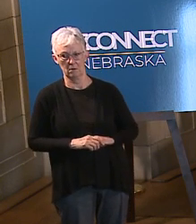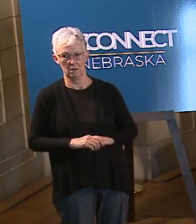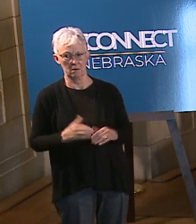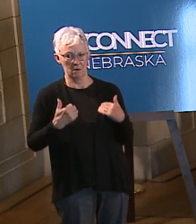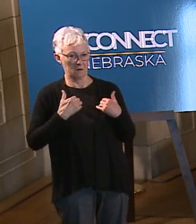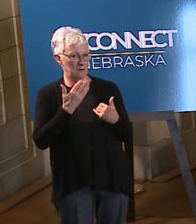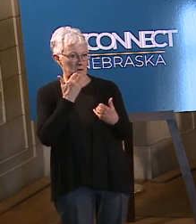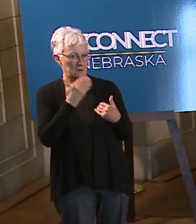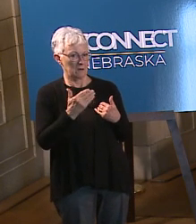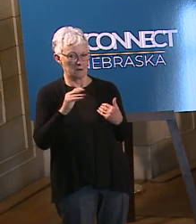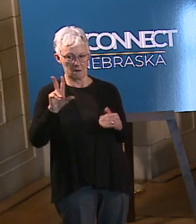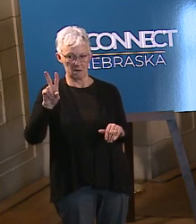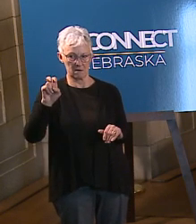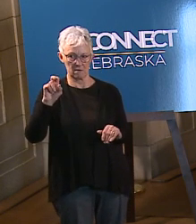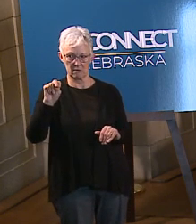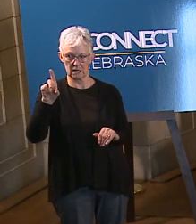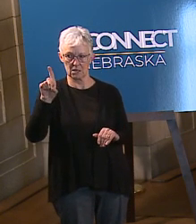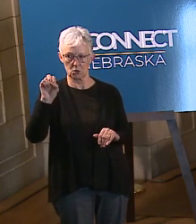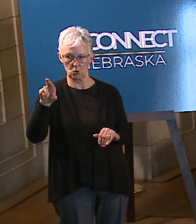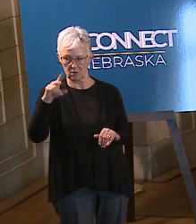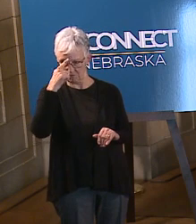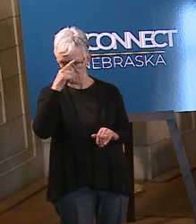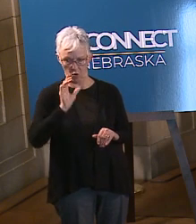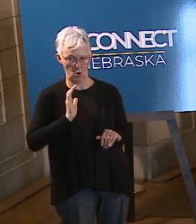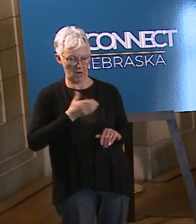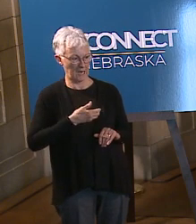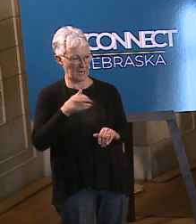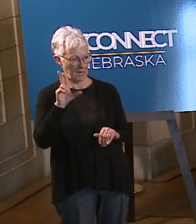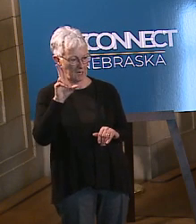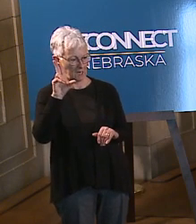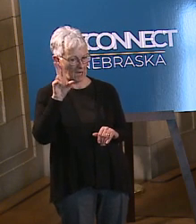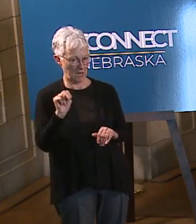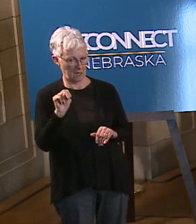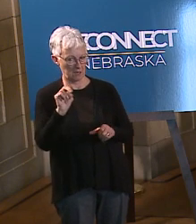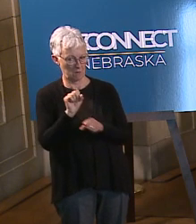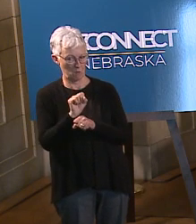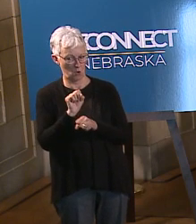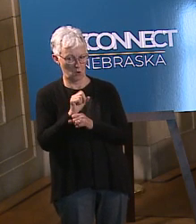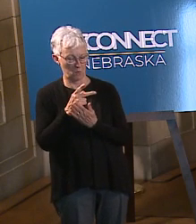CONGRESS GOT AROUND TO SAYING YEAH, YOU SHOULD DO THAT.